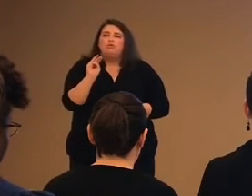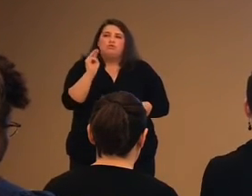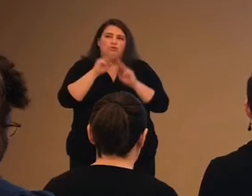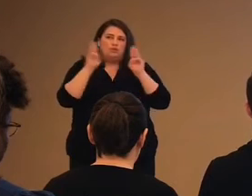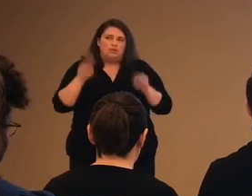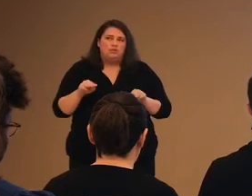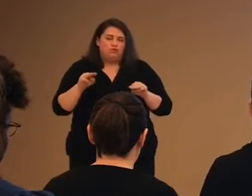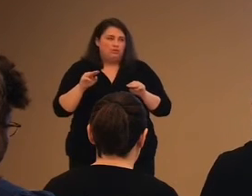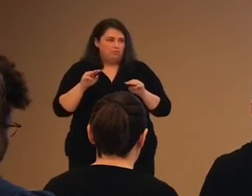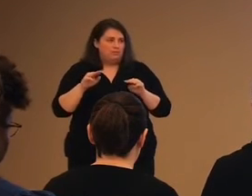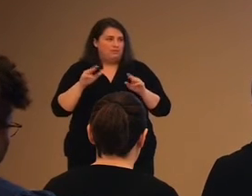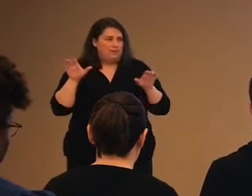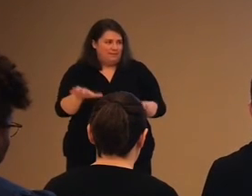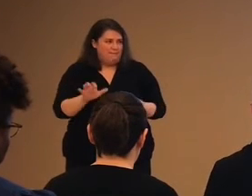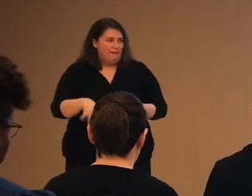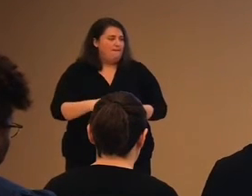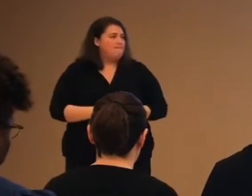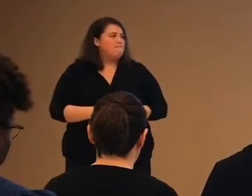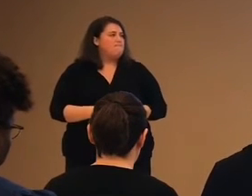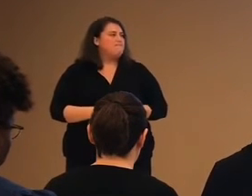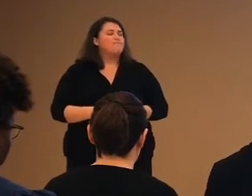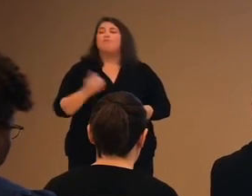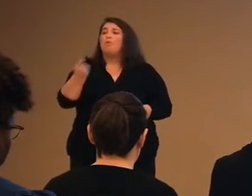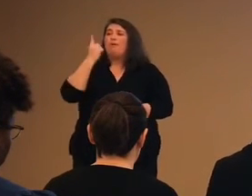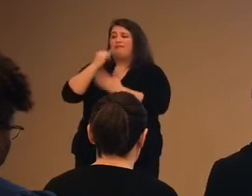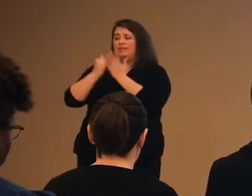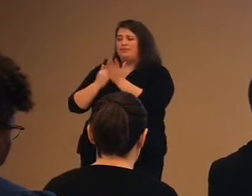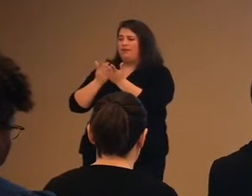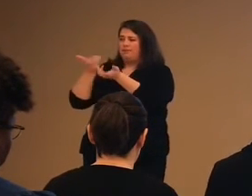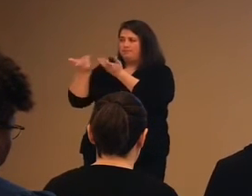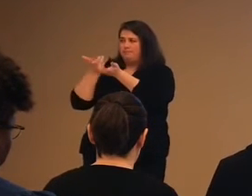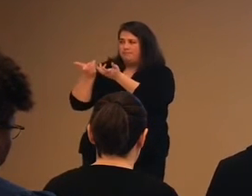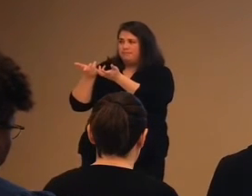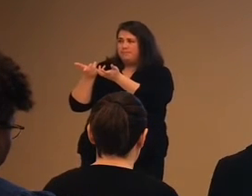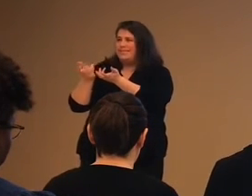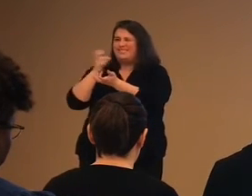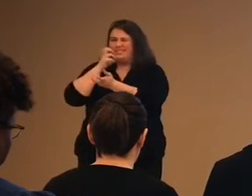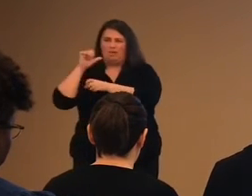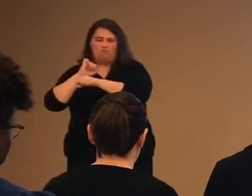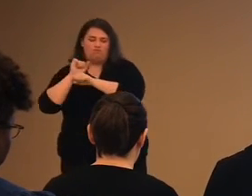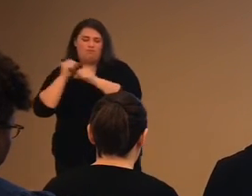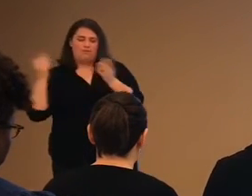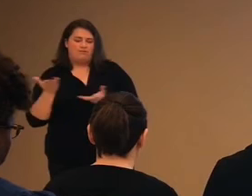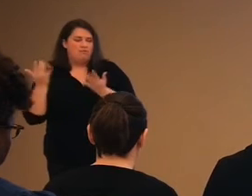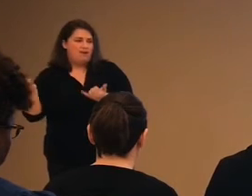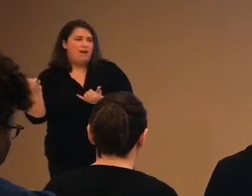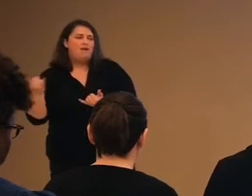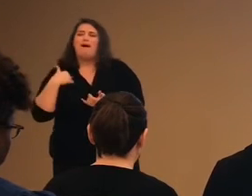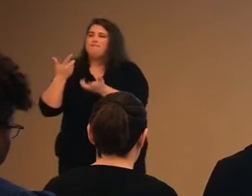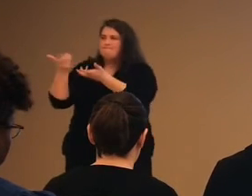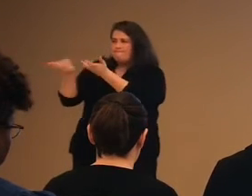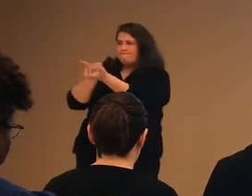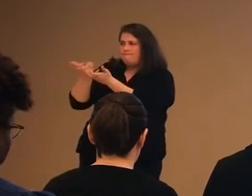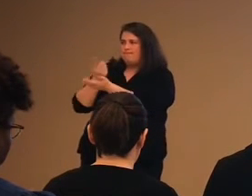was actually talking to one of the designers who's in that exhibit who's no longer here, but I was talking to him last week and